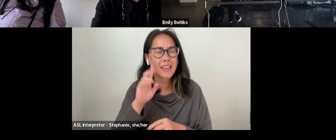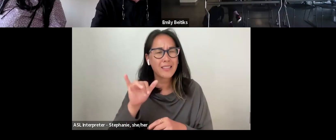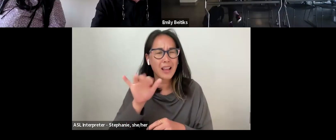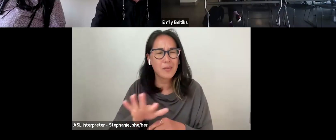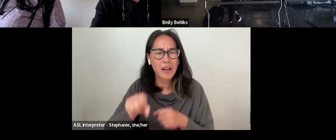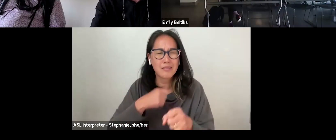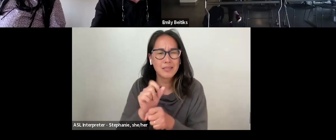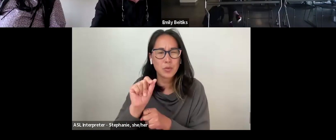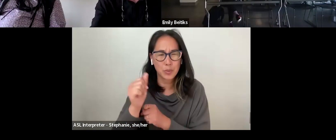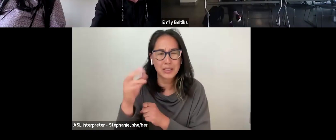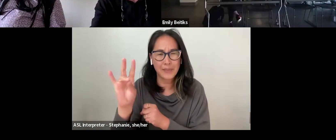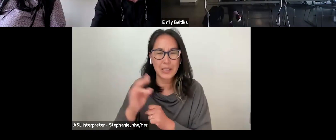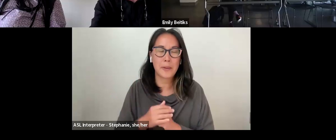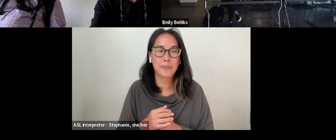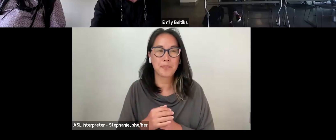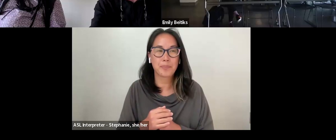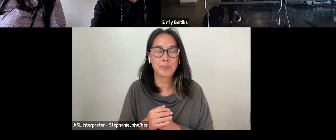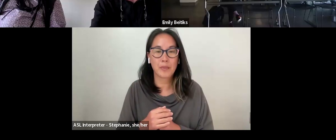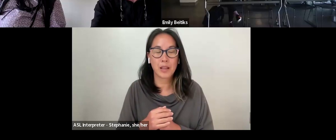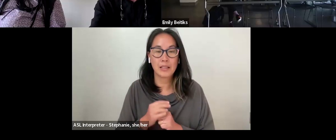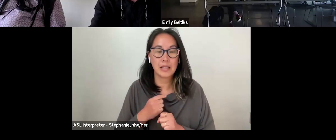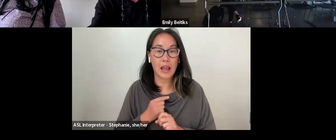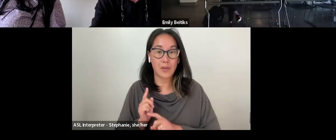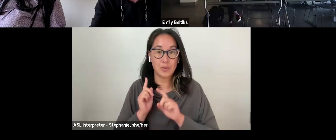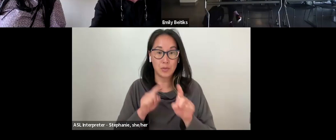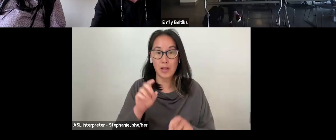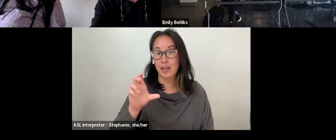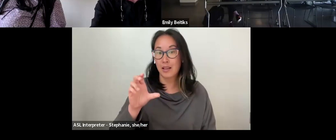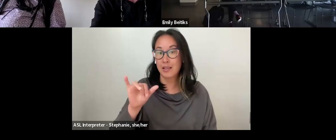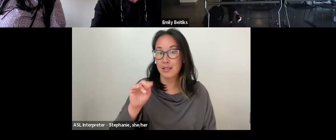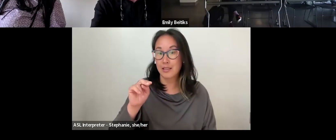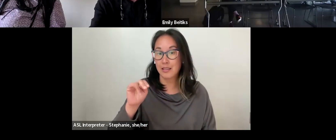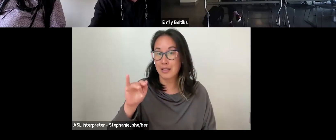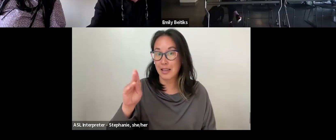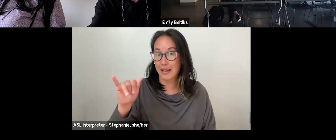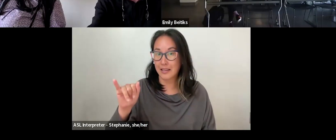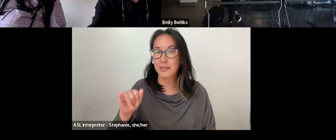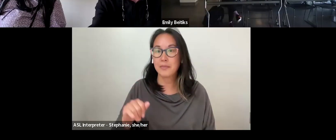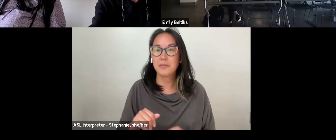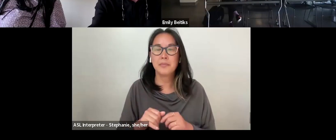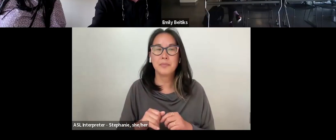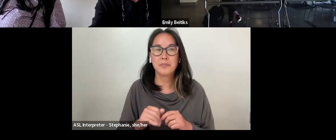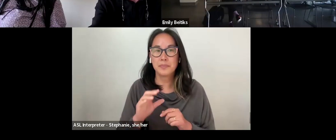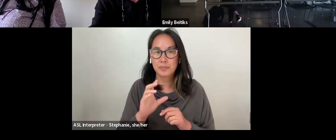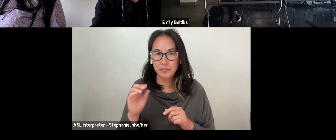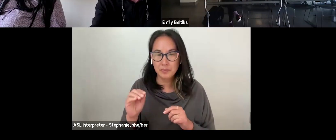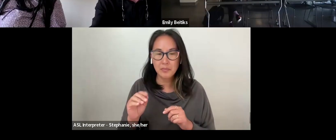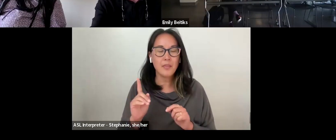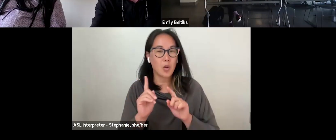And I went to Cincinnati, I went to the hospital and asked, "Can I see the memorial?"